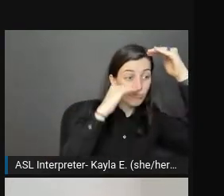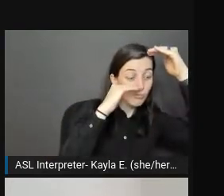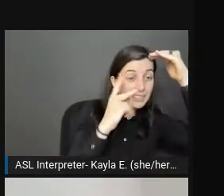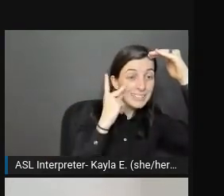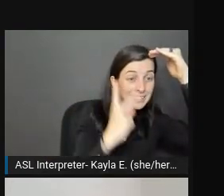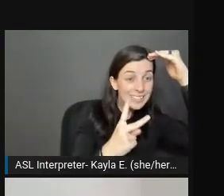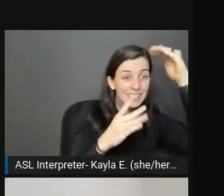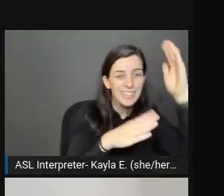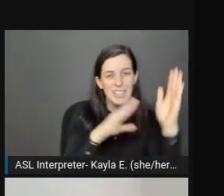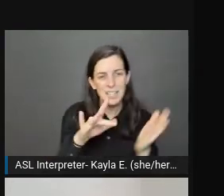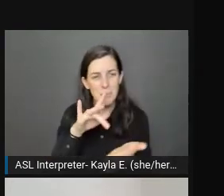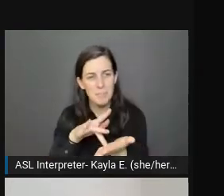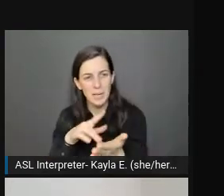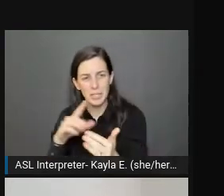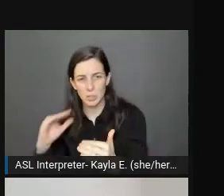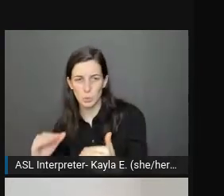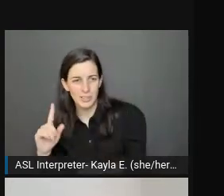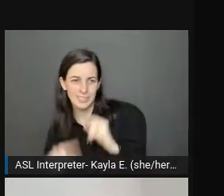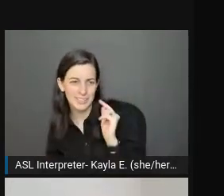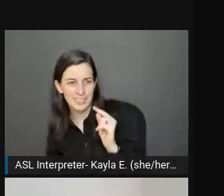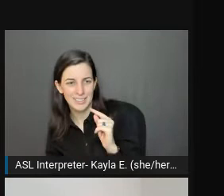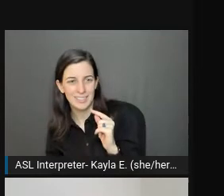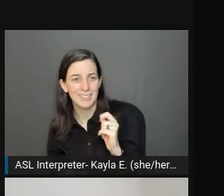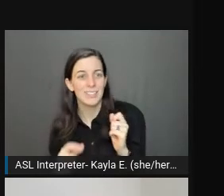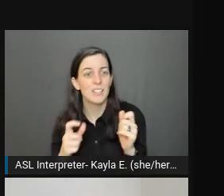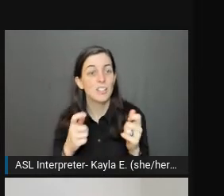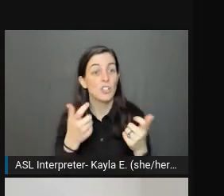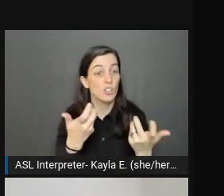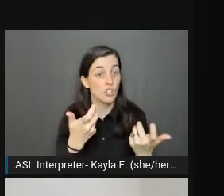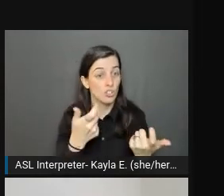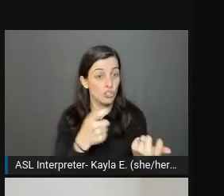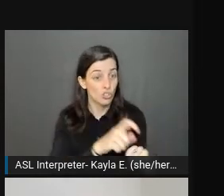We move over to what we call equity, which is allowing everybody